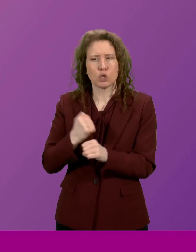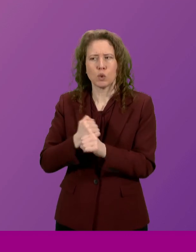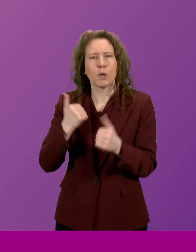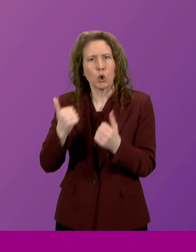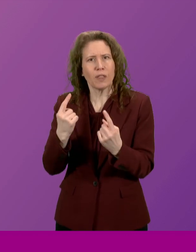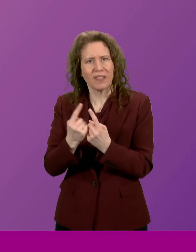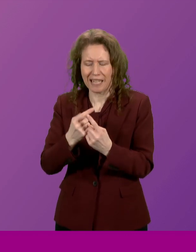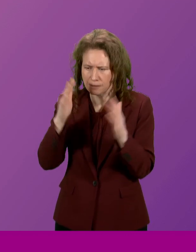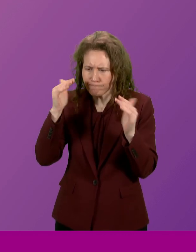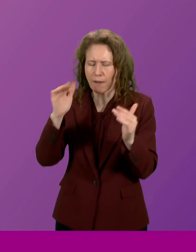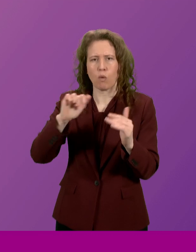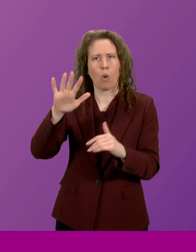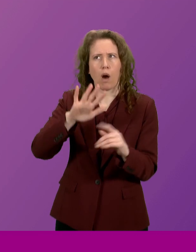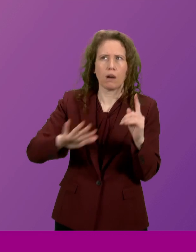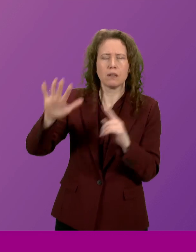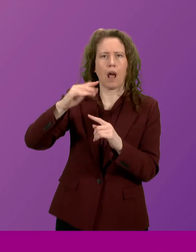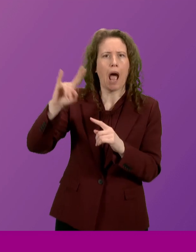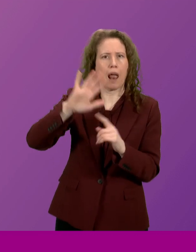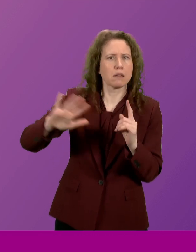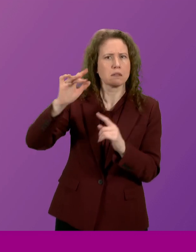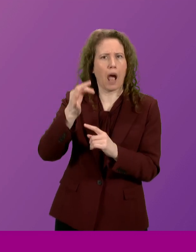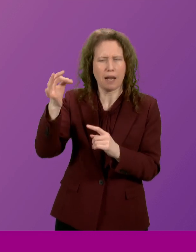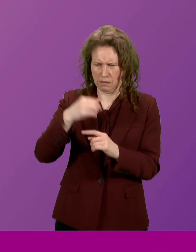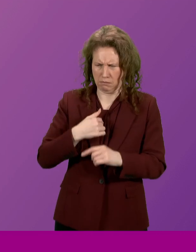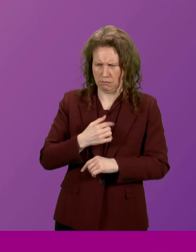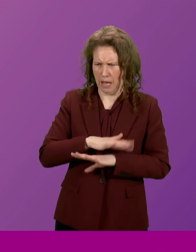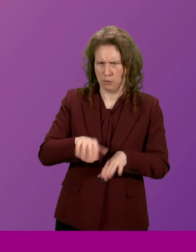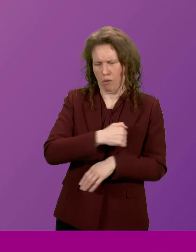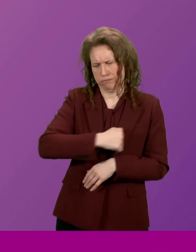the Highlands and Islands. I have absolutely no intention of pursuing the approach that